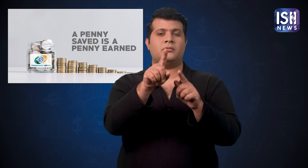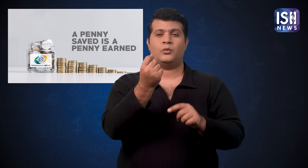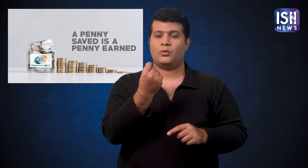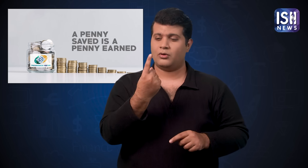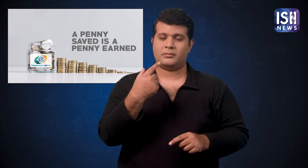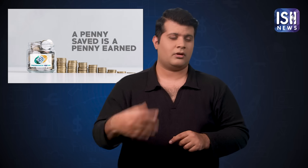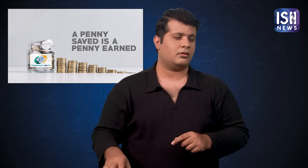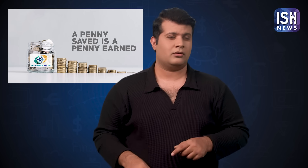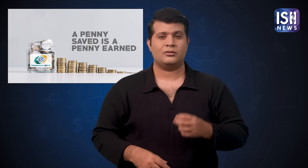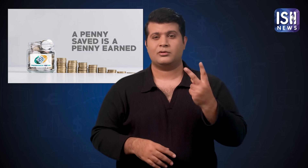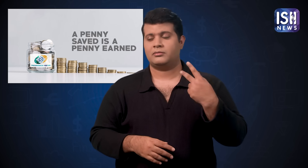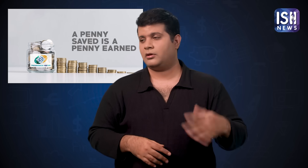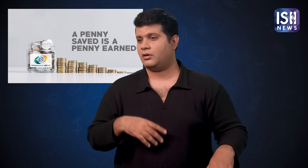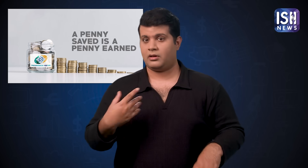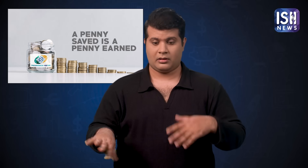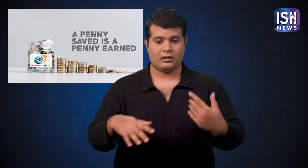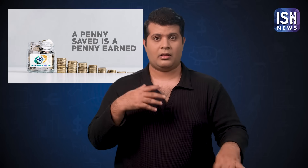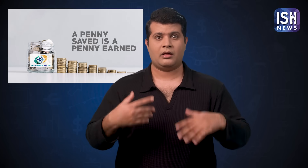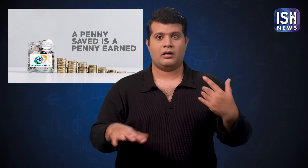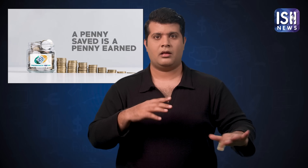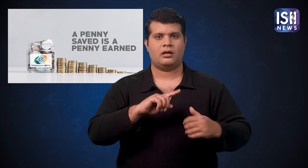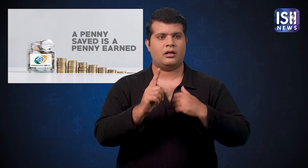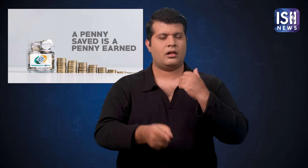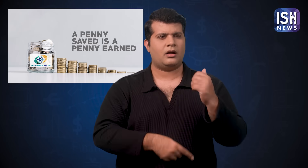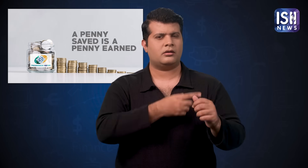It reminds us that even small amounts like ₹1 or ₹2 shouldn’t be wasted.